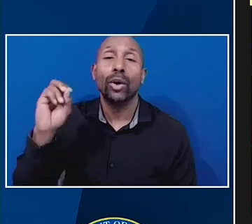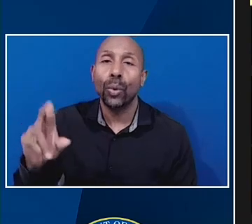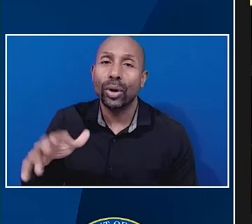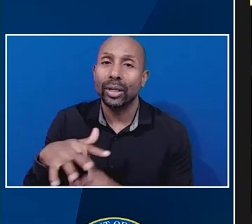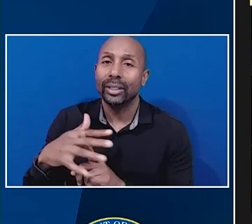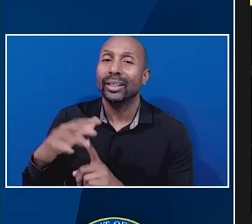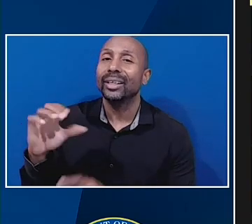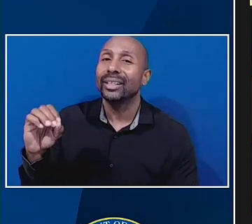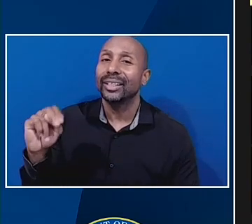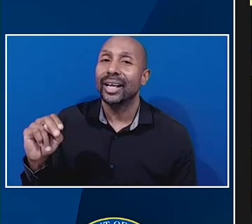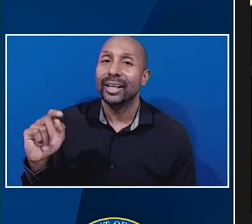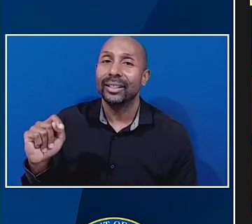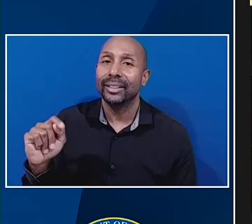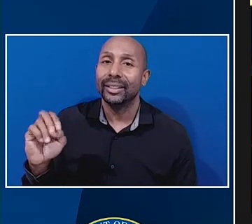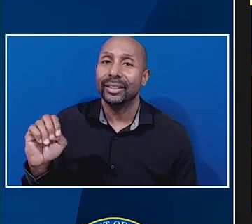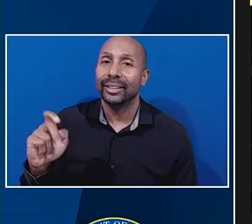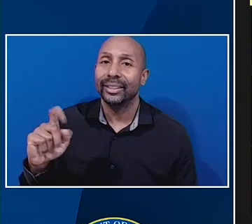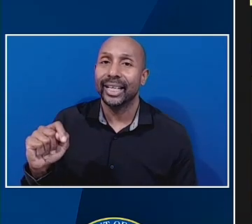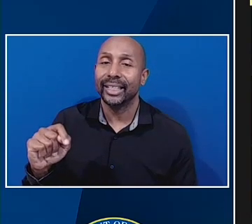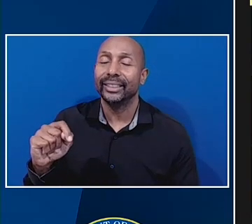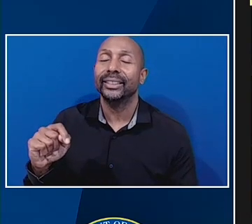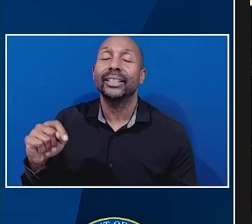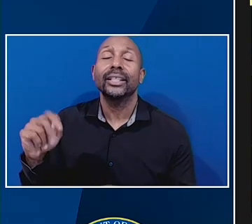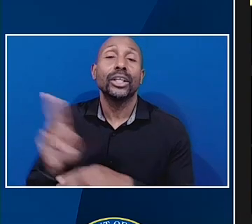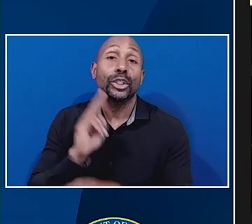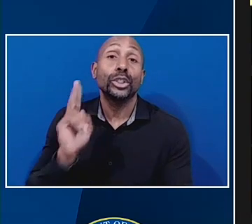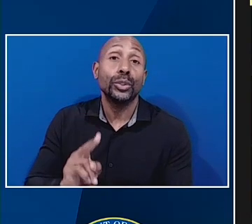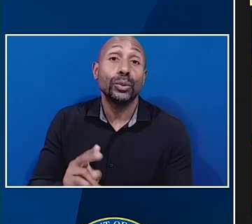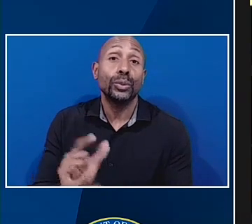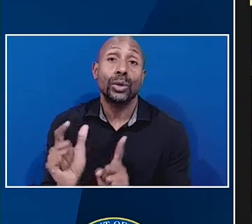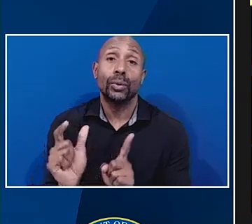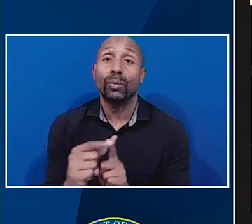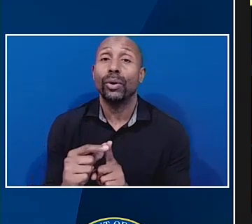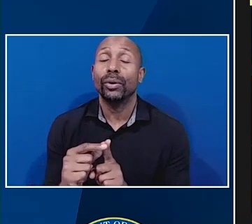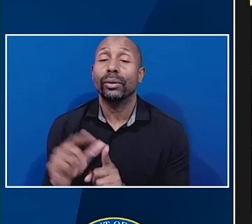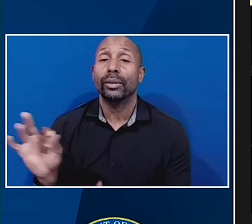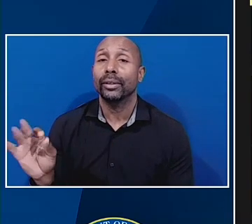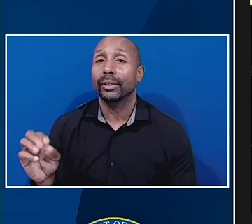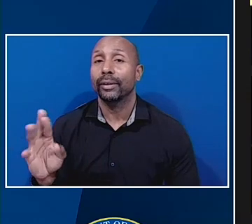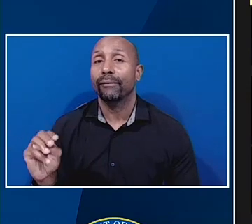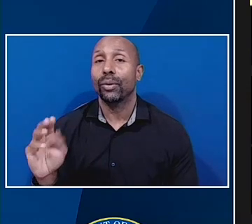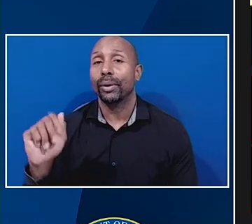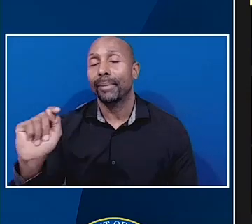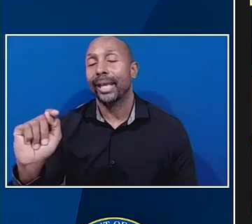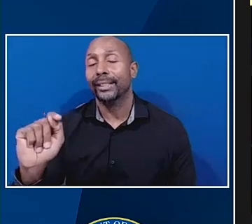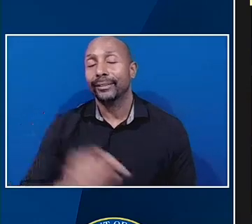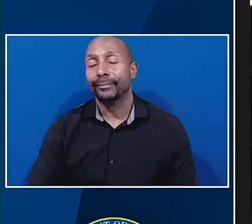proposals in a Word format. Okay, I know that's not probably- I know